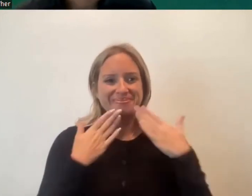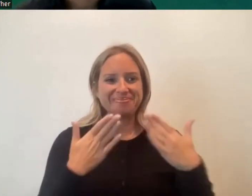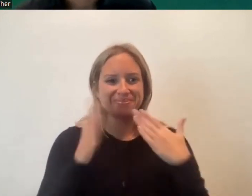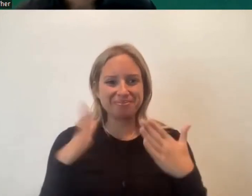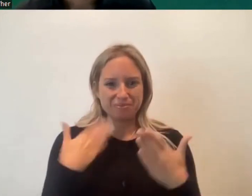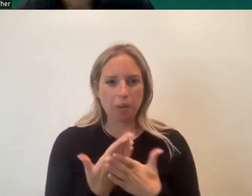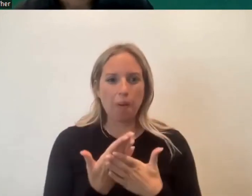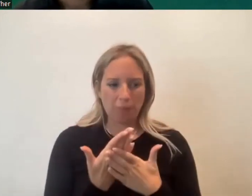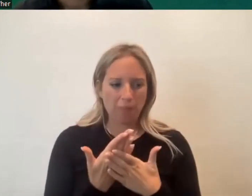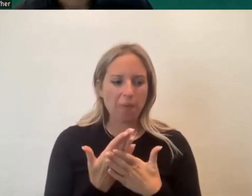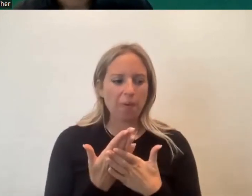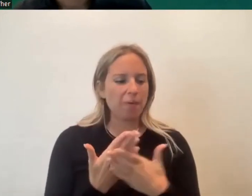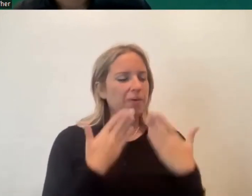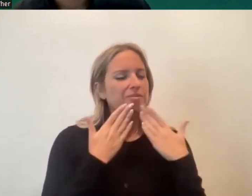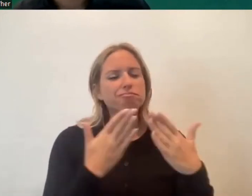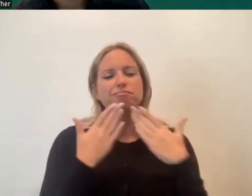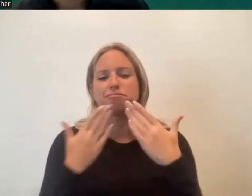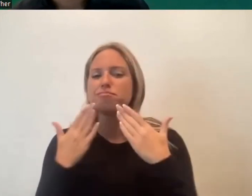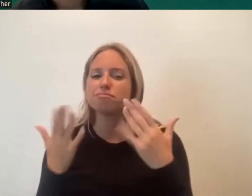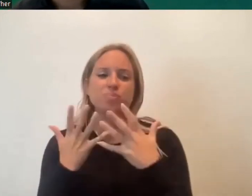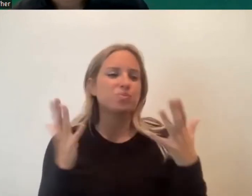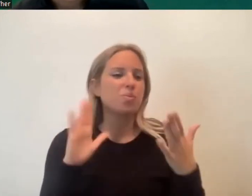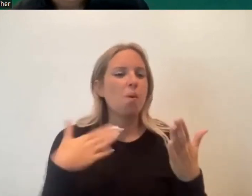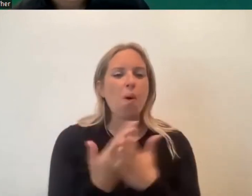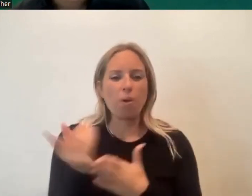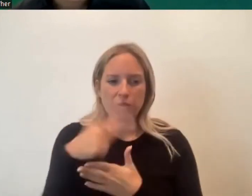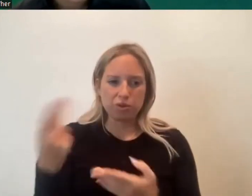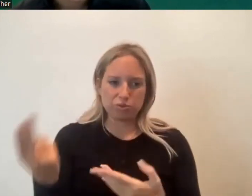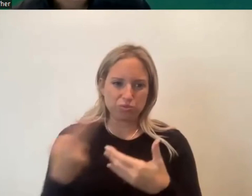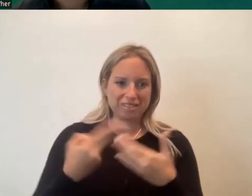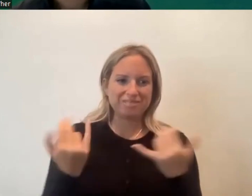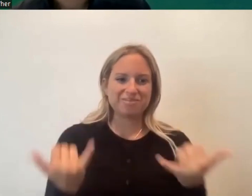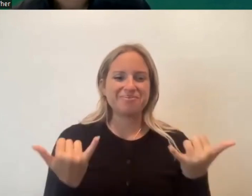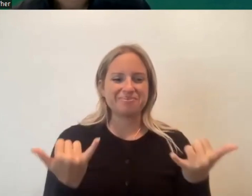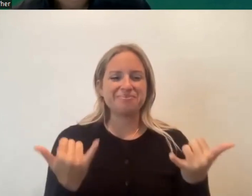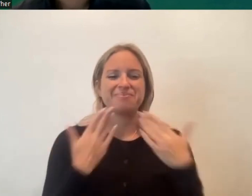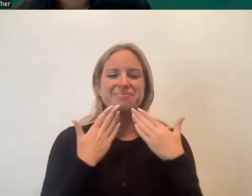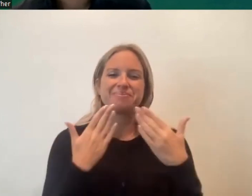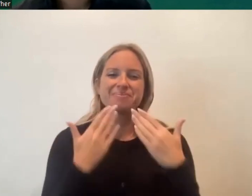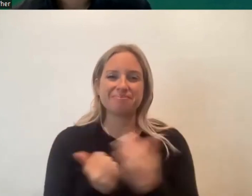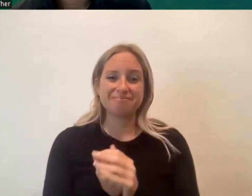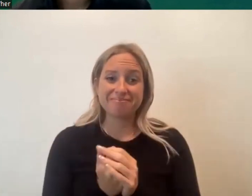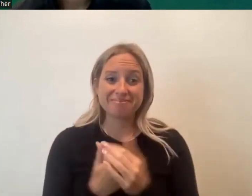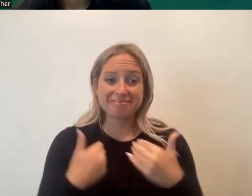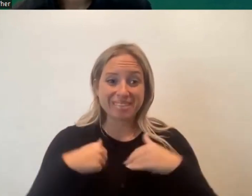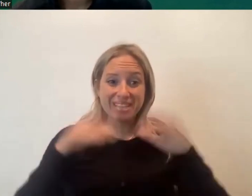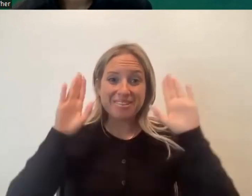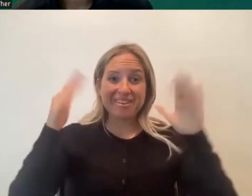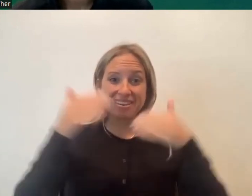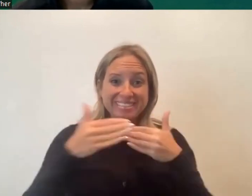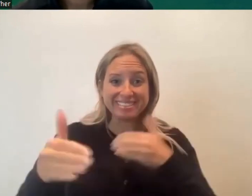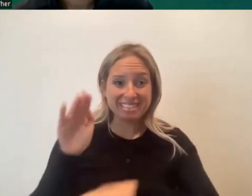Thank you so much for all of y'all being with us and hope y'all have a great rest of the afternoon.